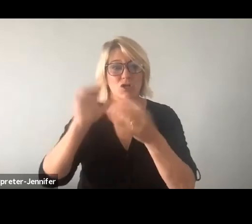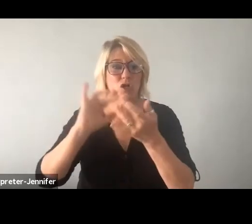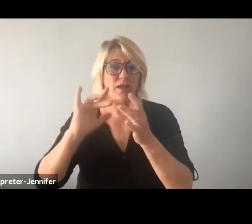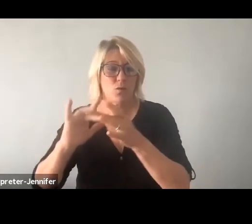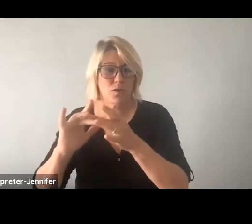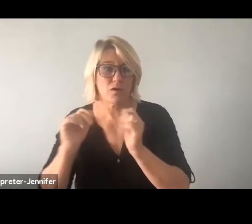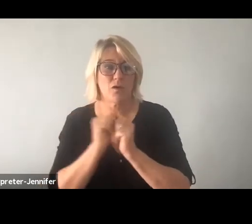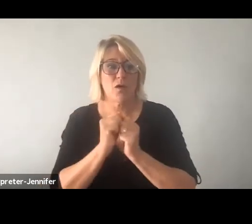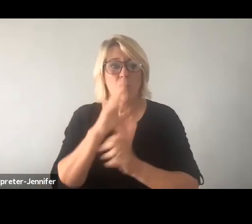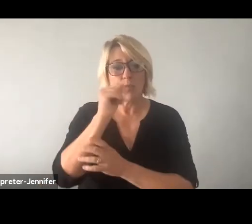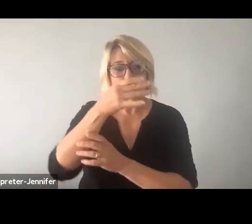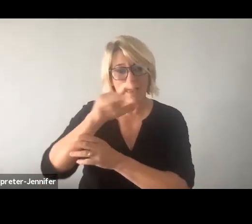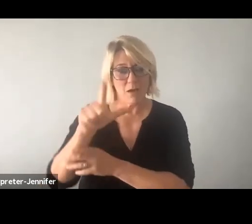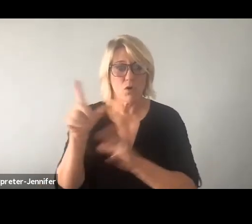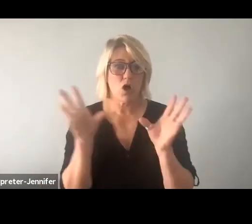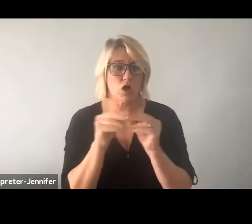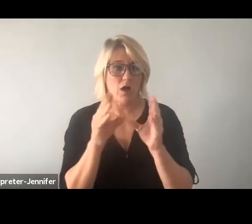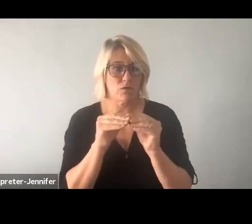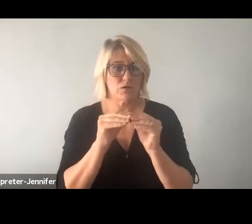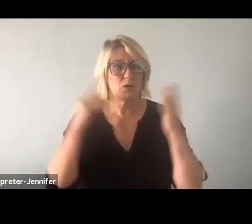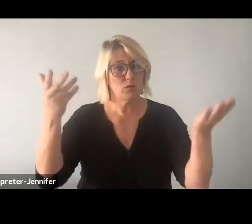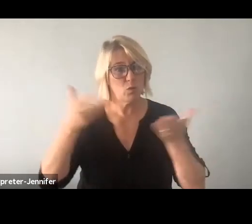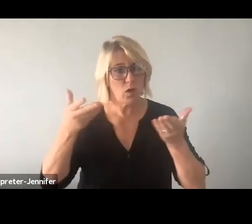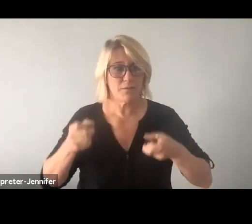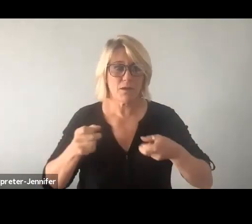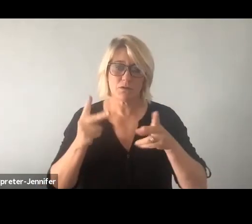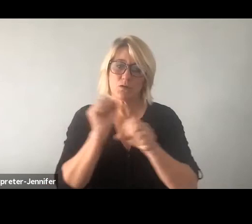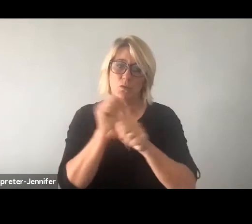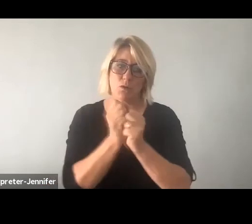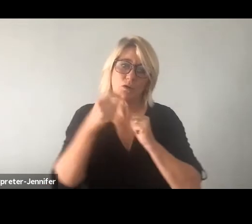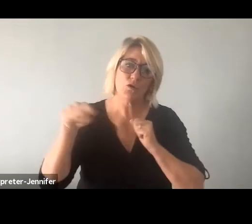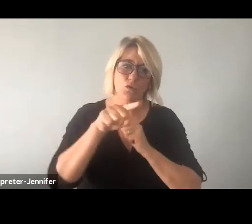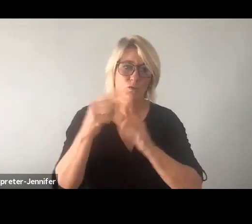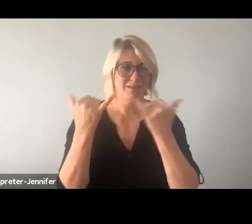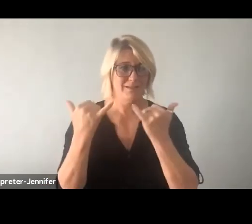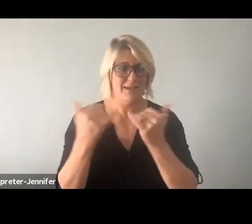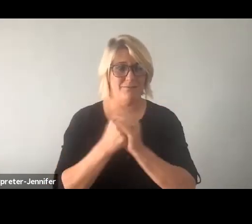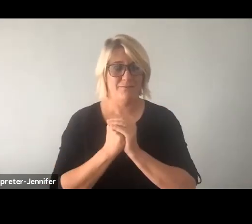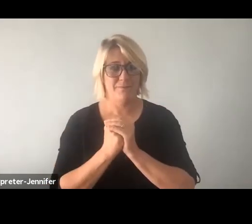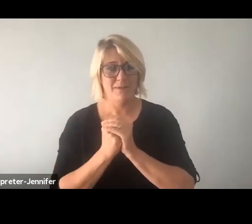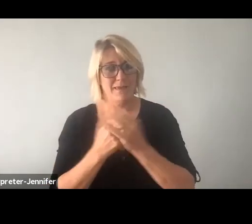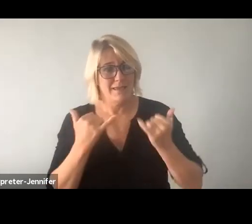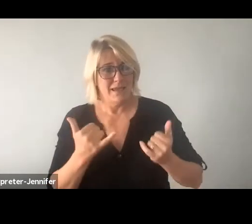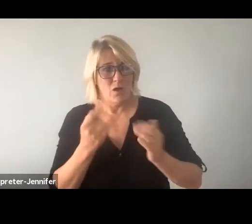you today as part of our sponsorship of the ADA National Network with the APRIL conference and we welcome the